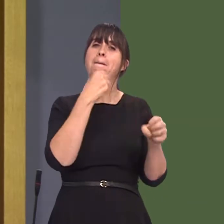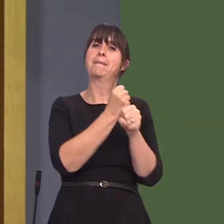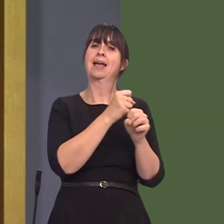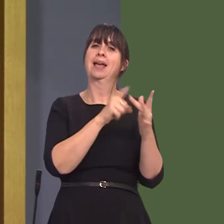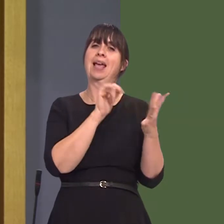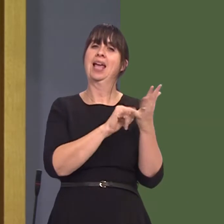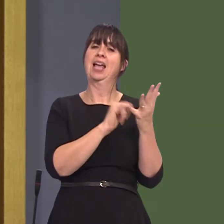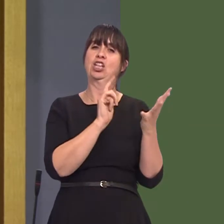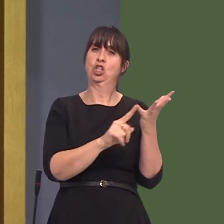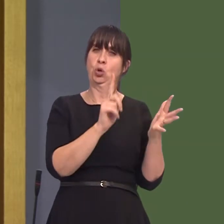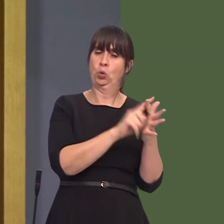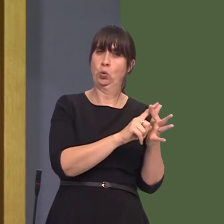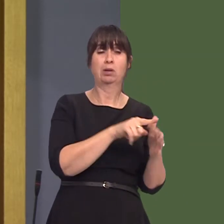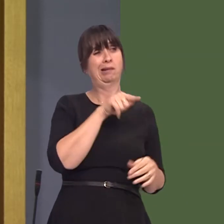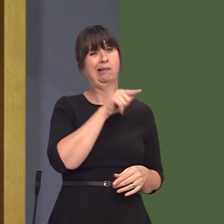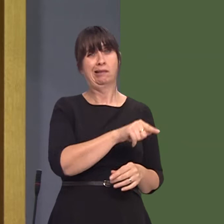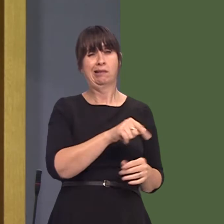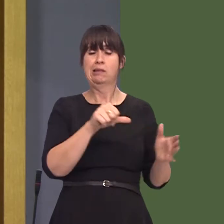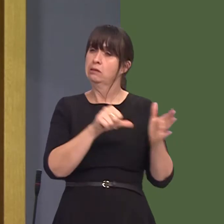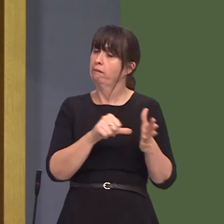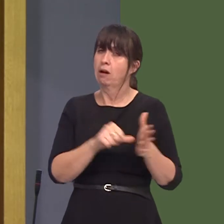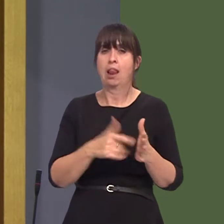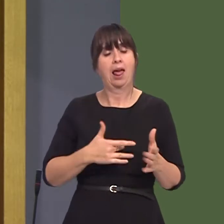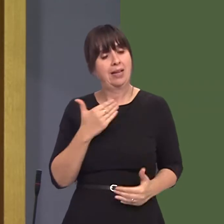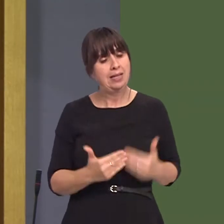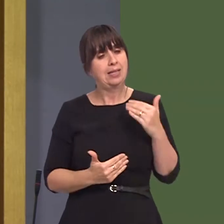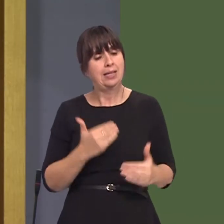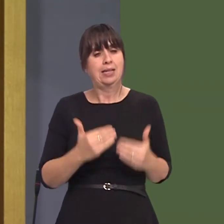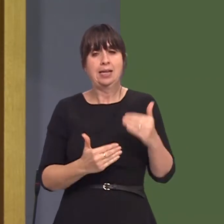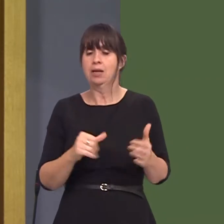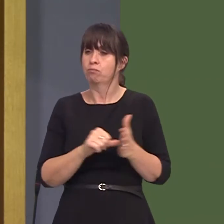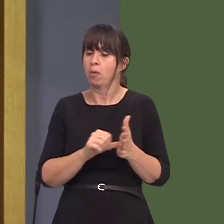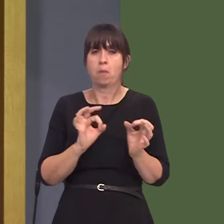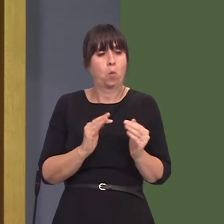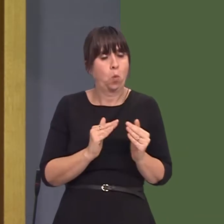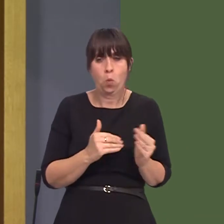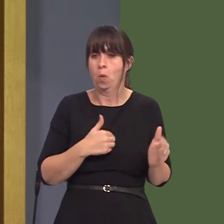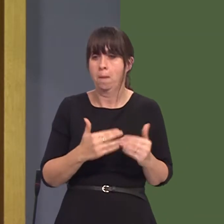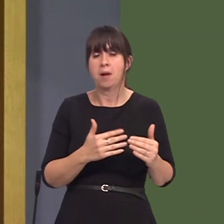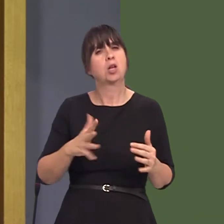are struggling with many things in their lives, are using ëThe Big Issueí to sell and not to beg.